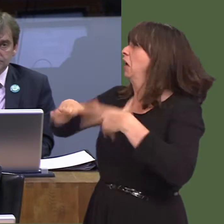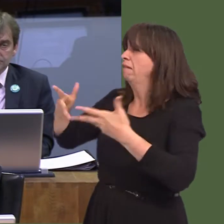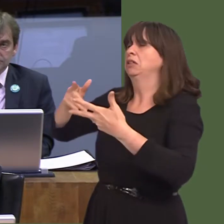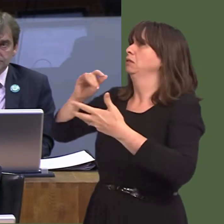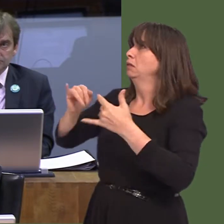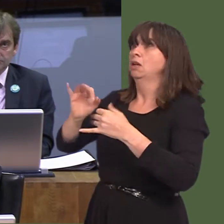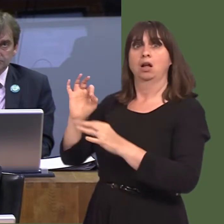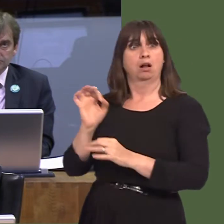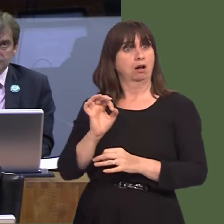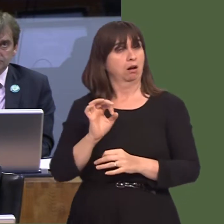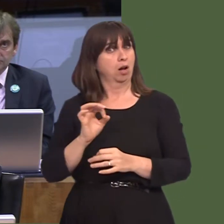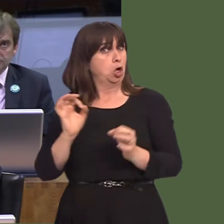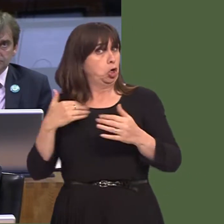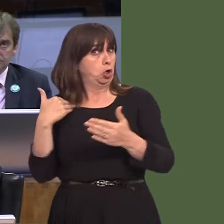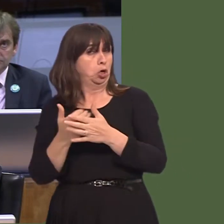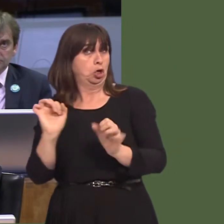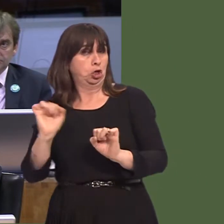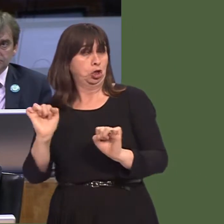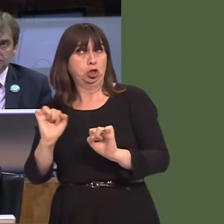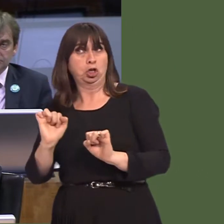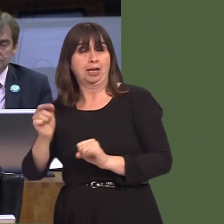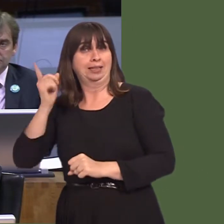of the very serious allegations that have been substantiated in this report.